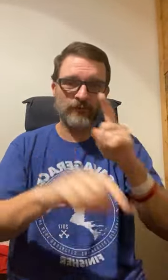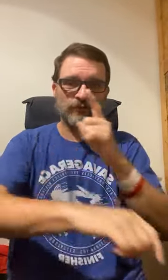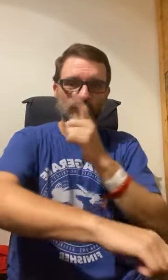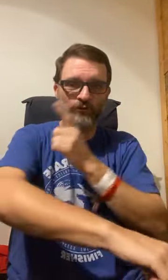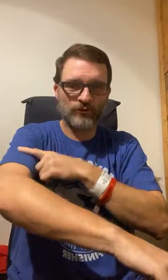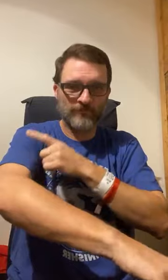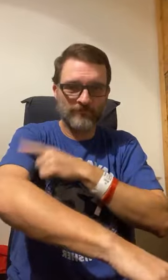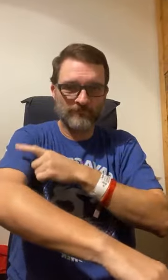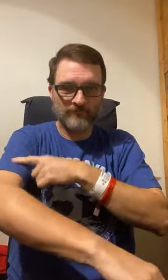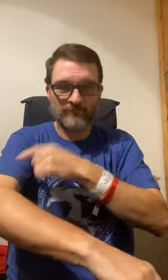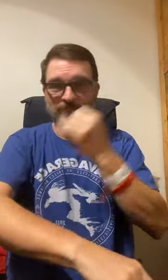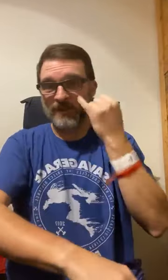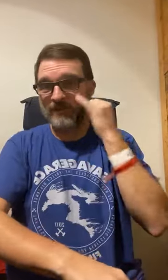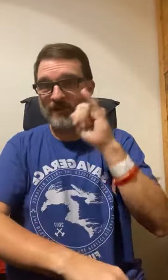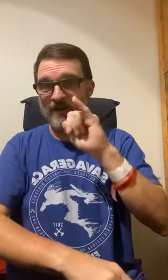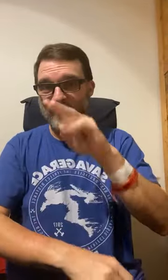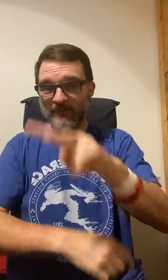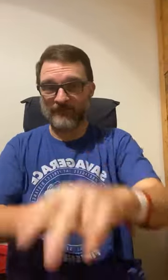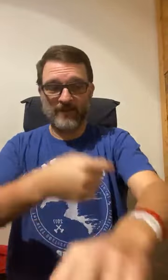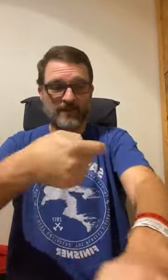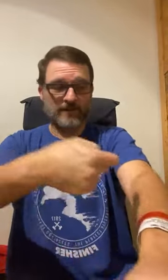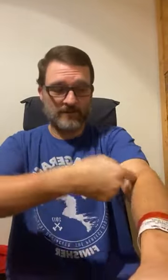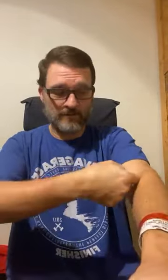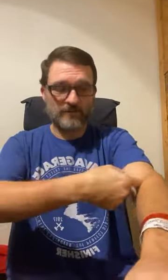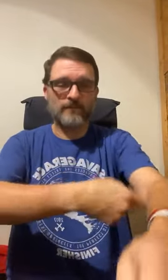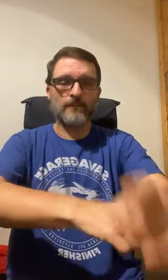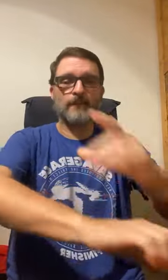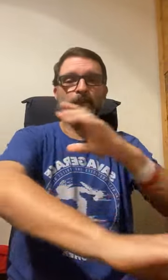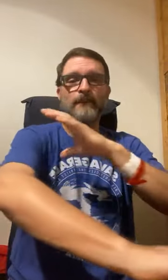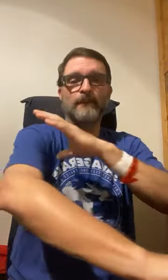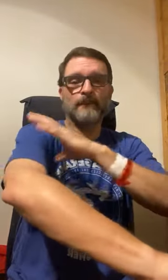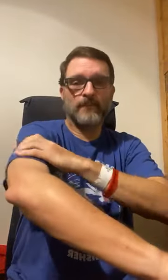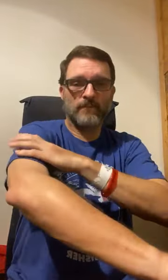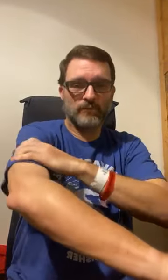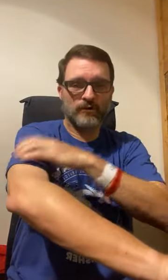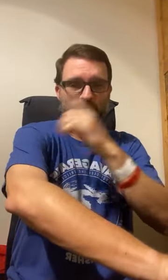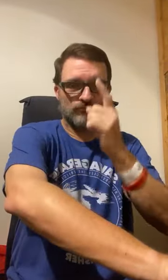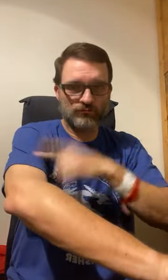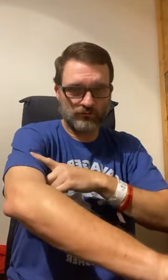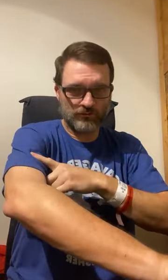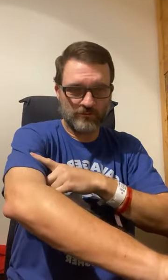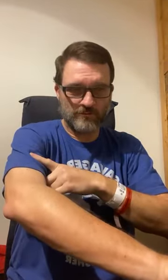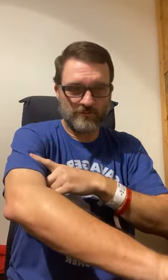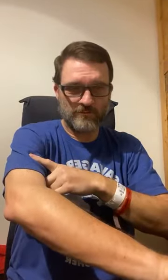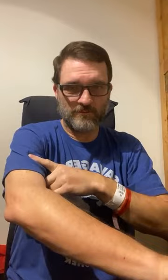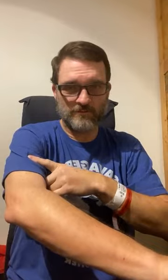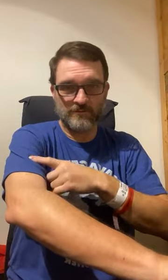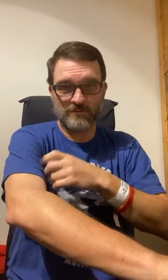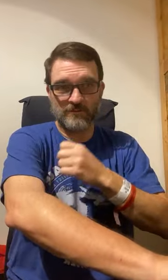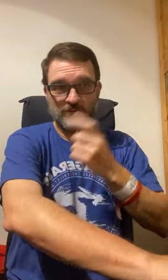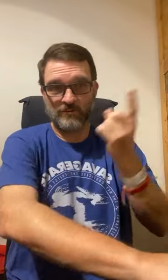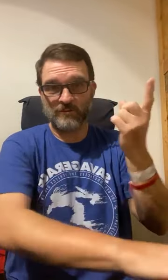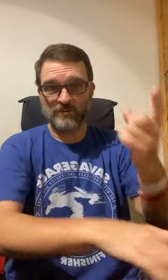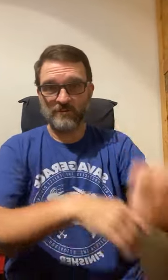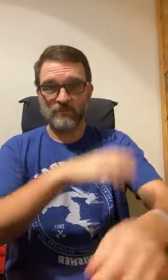You must use a different arm for the blood pressure cuff. If you get an IV on this ARM, then use blood pressure on the other arm.